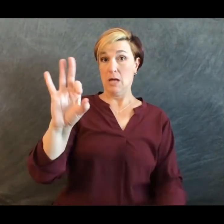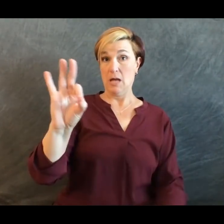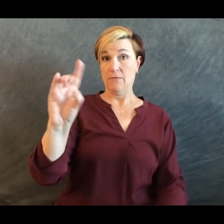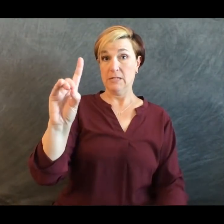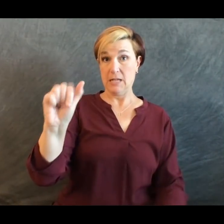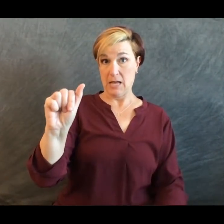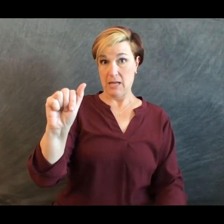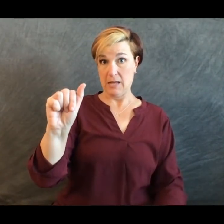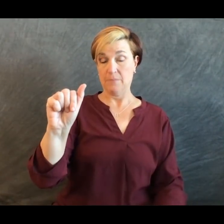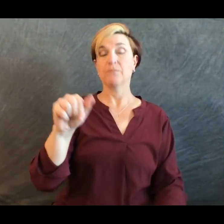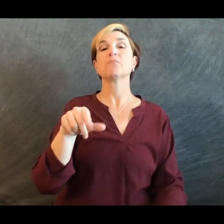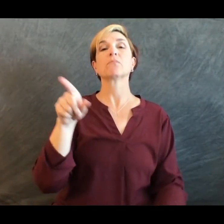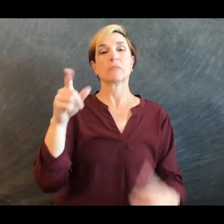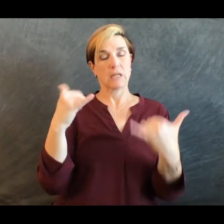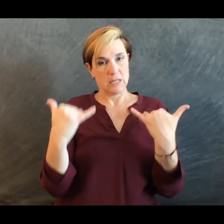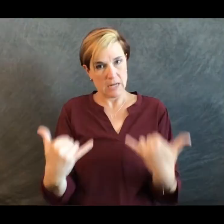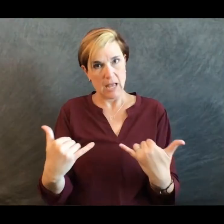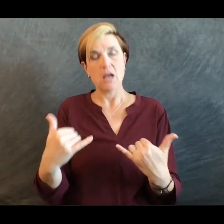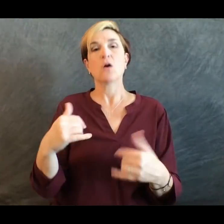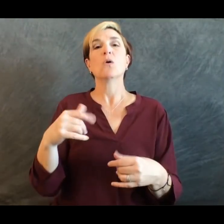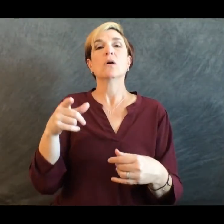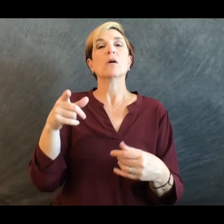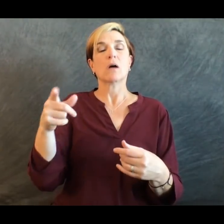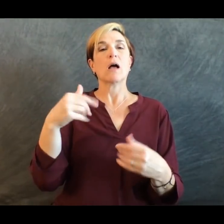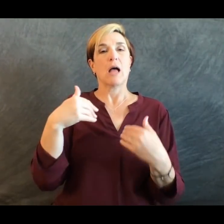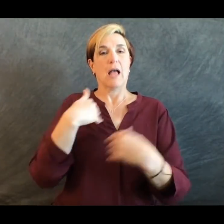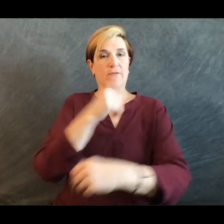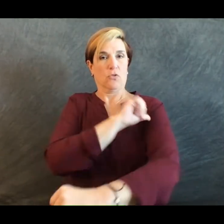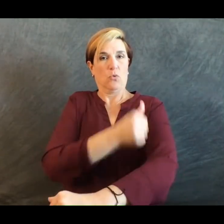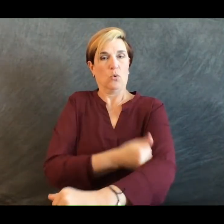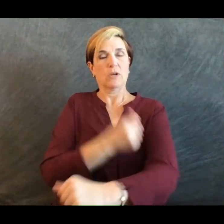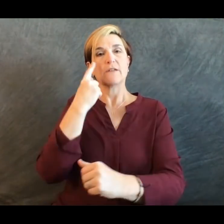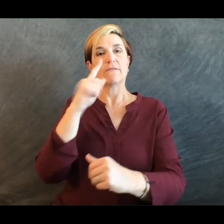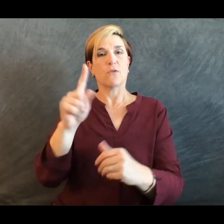authorization x' for advancements and testing new ventilator designs